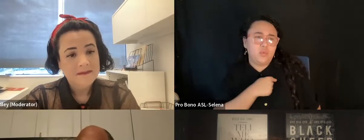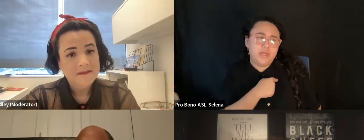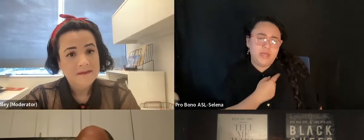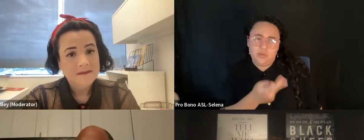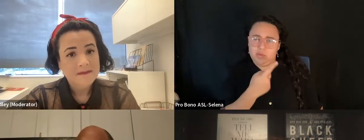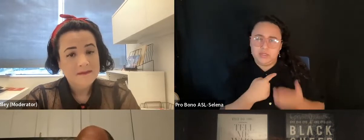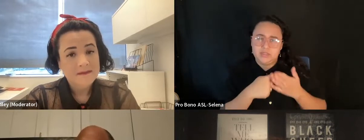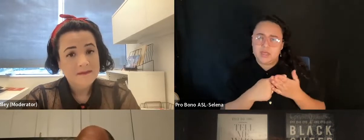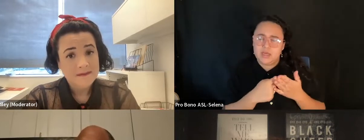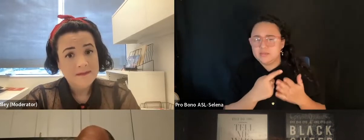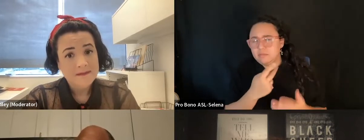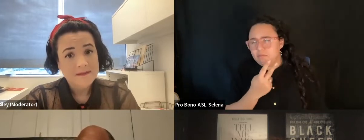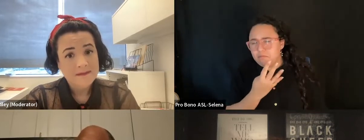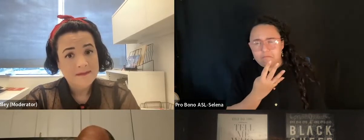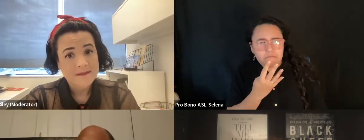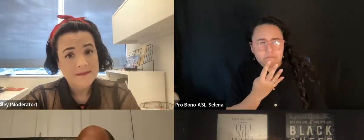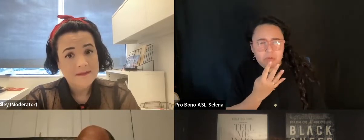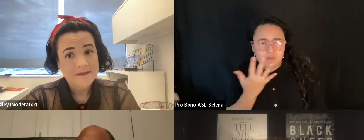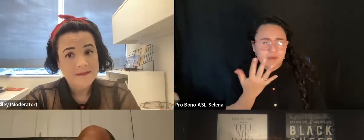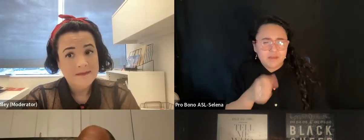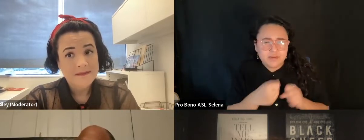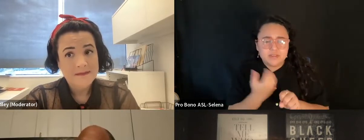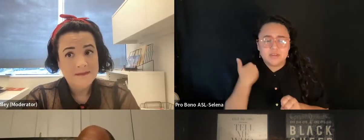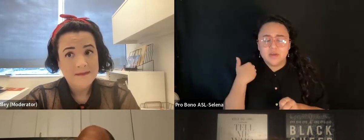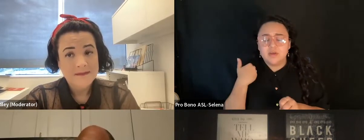talking to work out what new perspective we can bring to this.